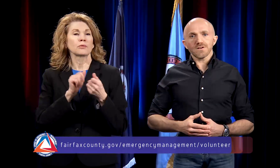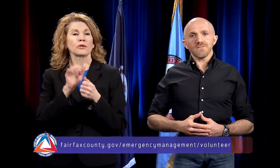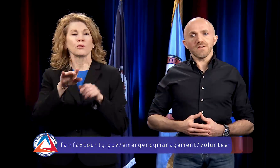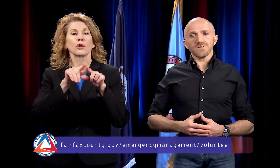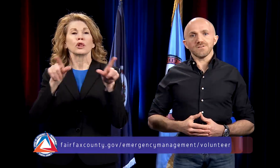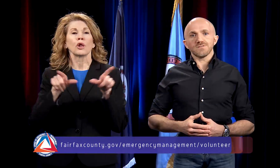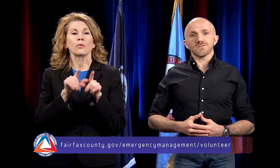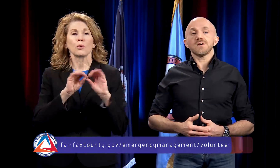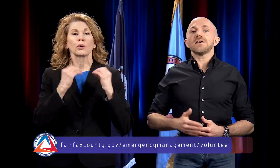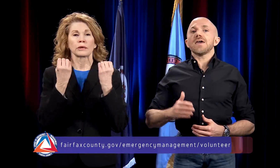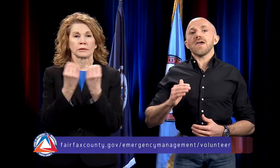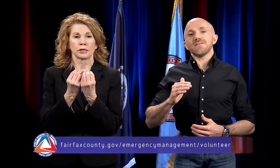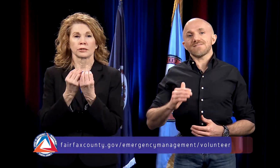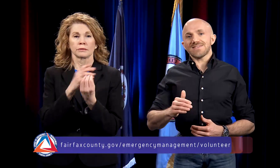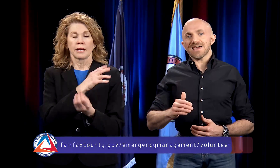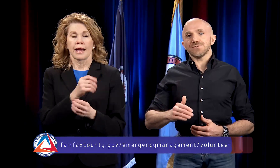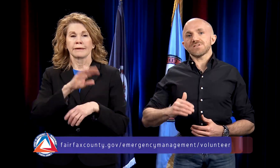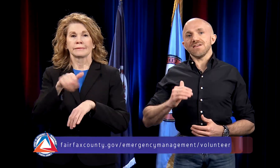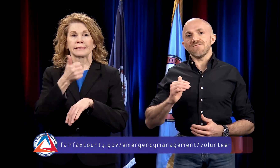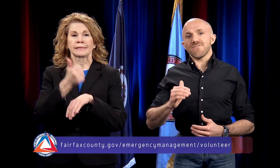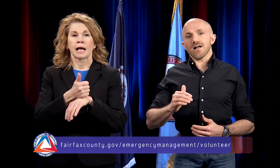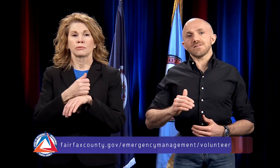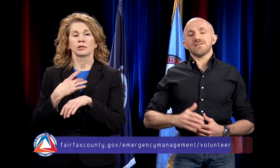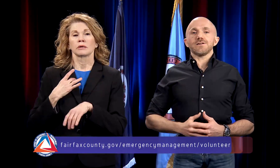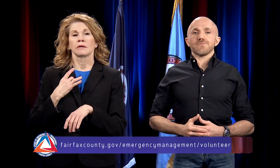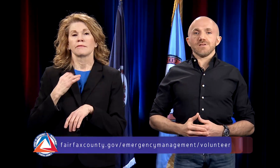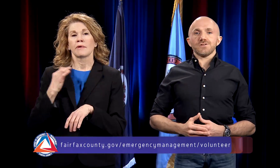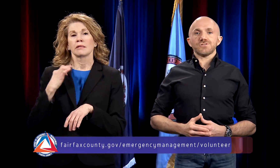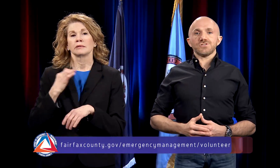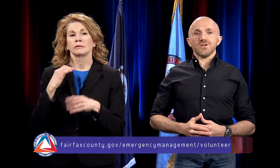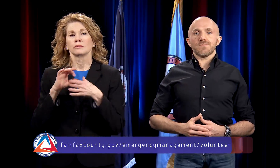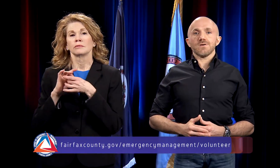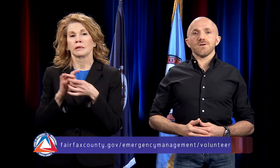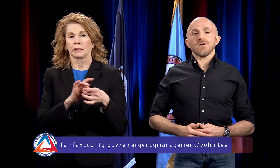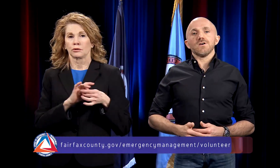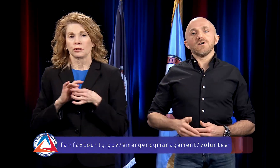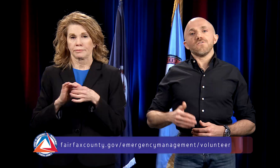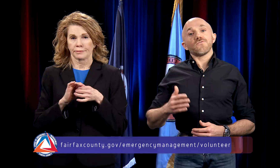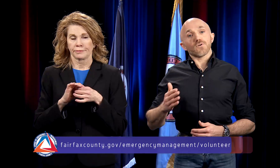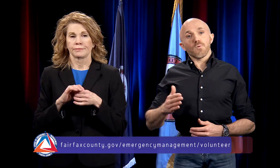organizations and establish a volunteer relationship. For